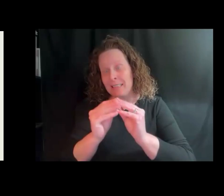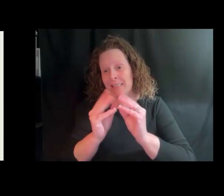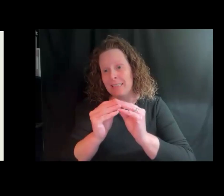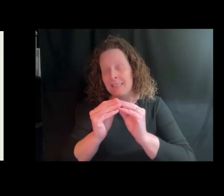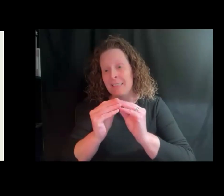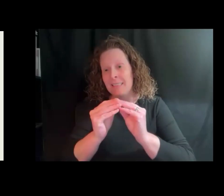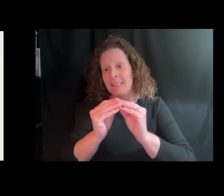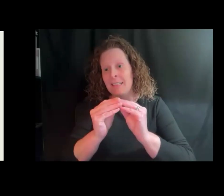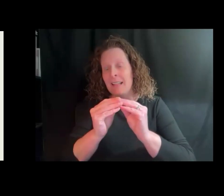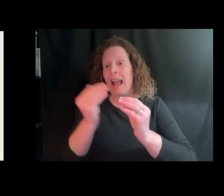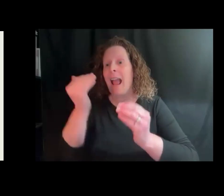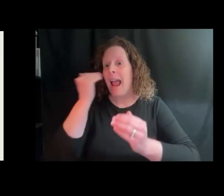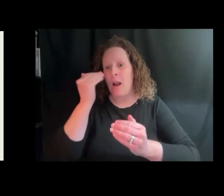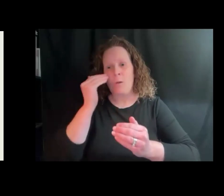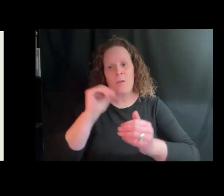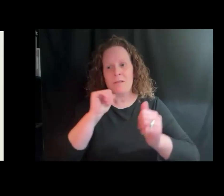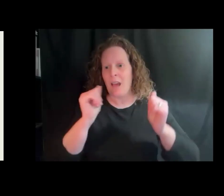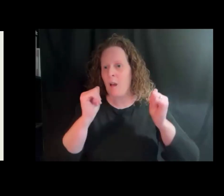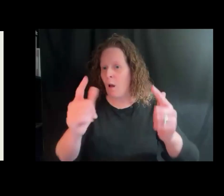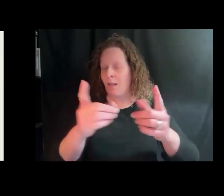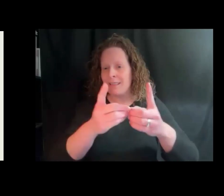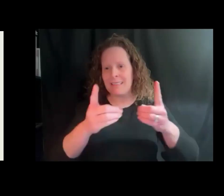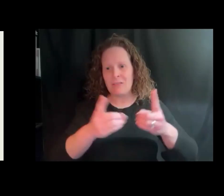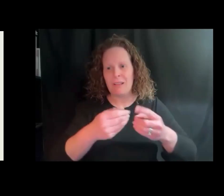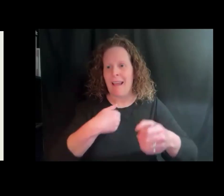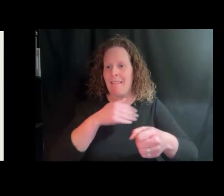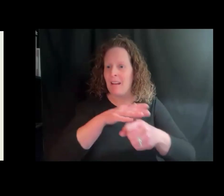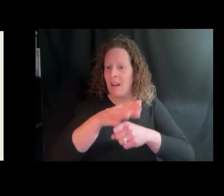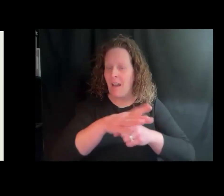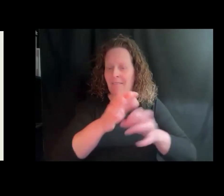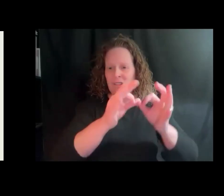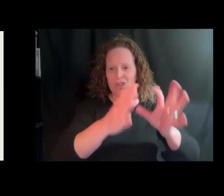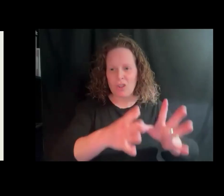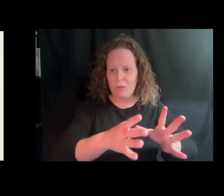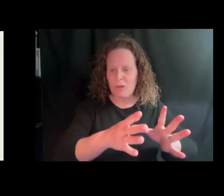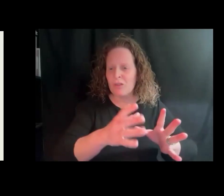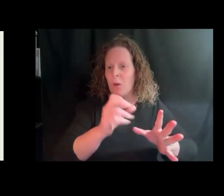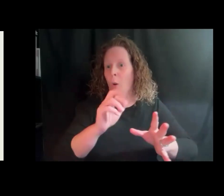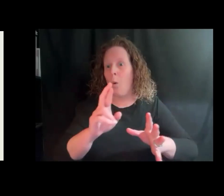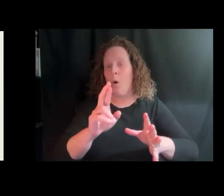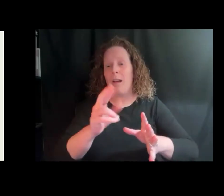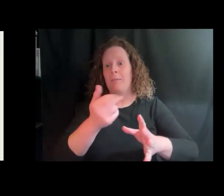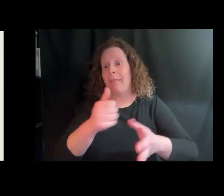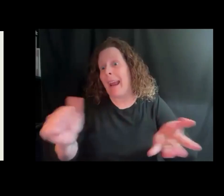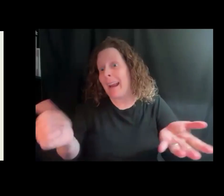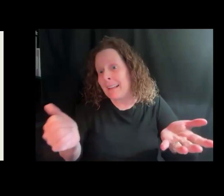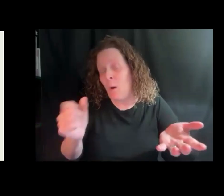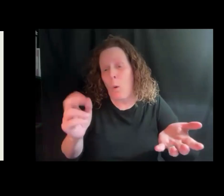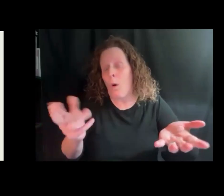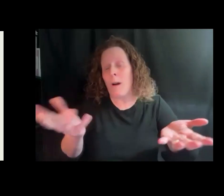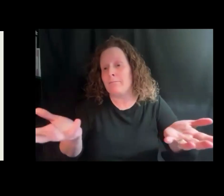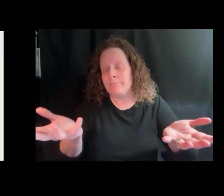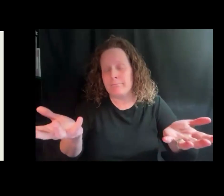team and meetings. I know not all of the districts have sufficient interpreters or